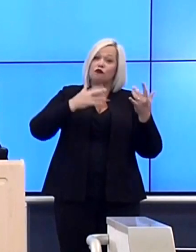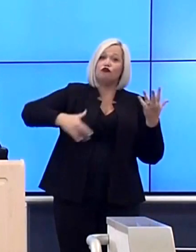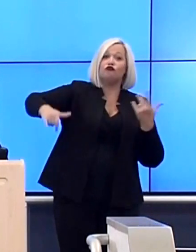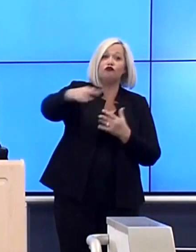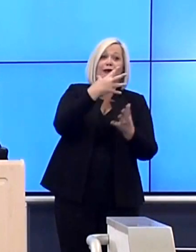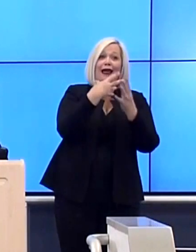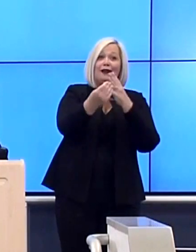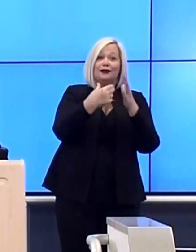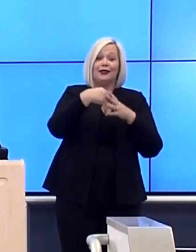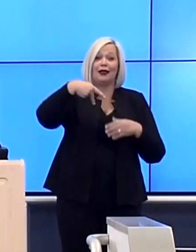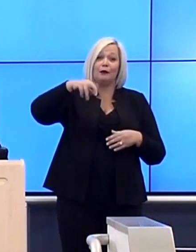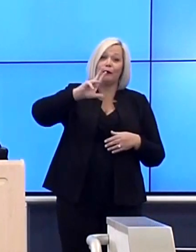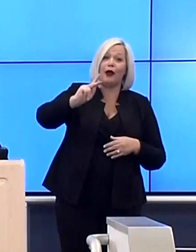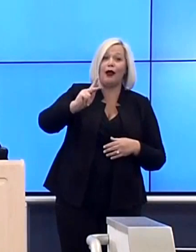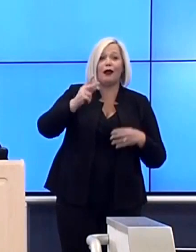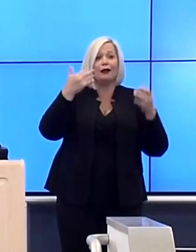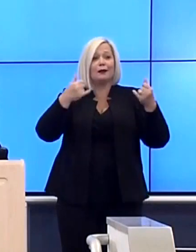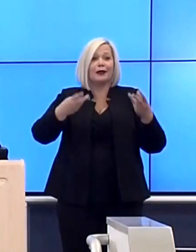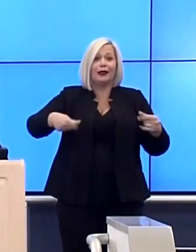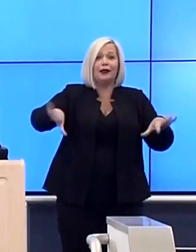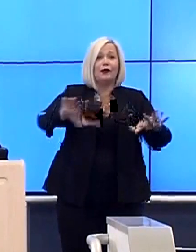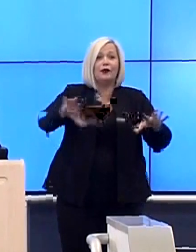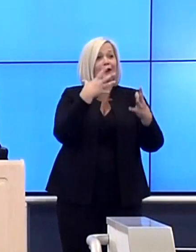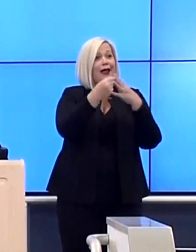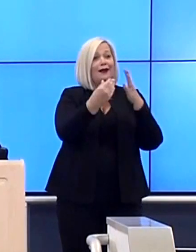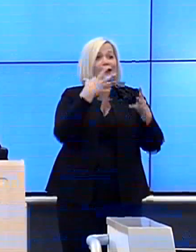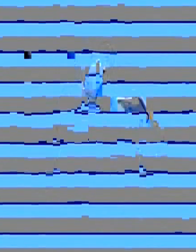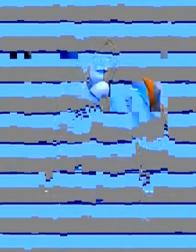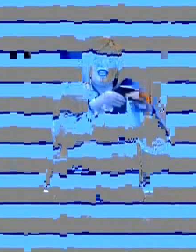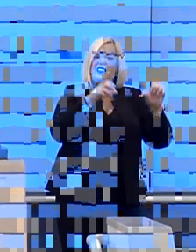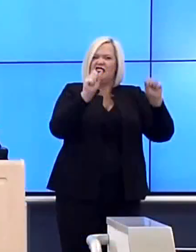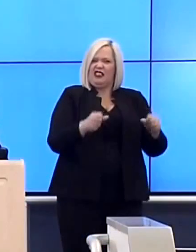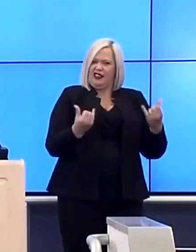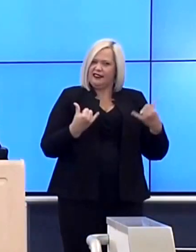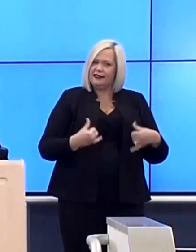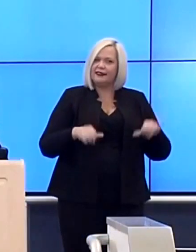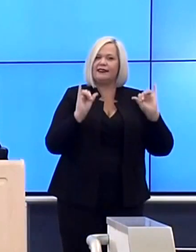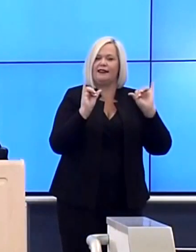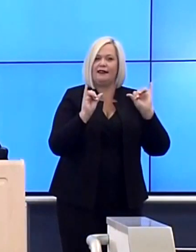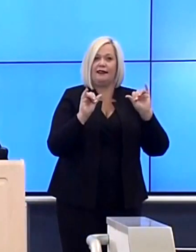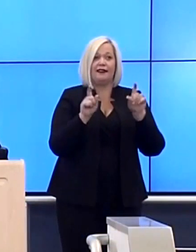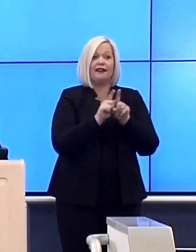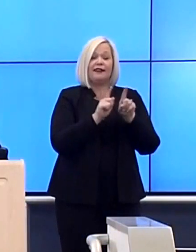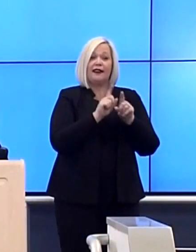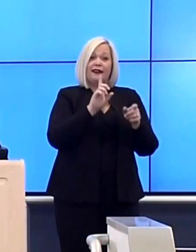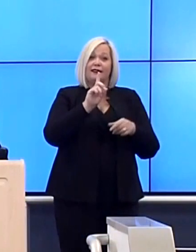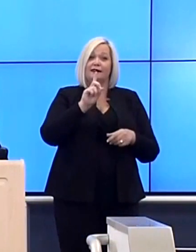FIFTH, THE ORDER LEAVES THE ABILITY TO GATHER OUTSIDE, ABILITY TO GATHER OUTSIDE, LEAVING OPENARKS, PLAYGROUNDS LEAVING OPENARKS, PLAYGROUNDS AND OUTDOOR DINING AS